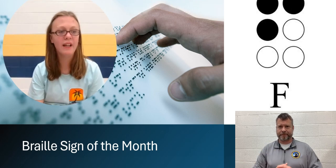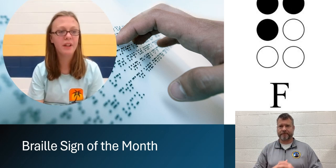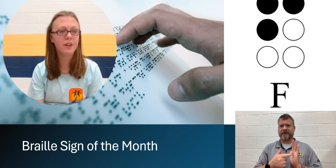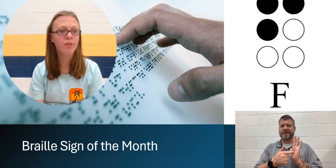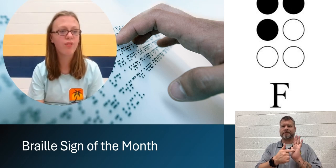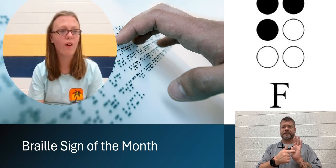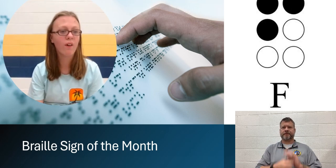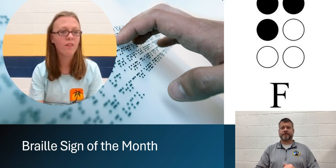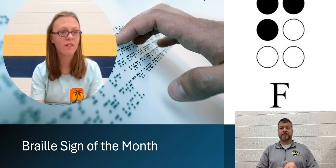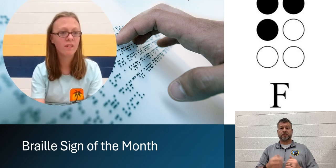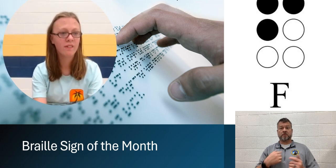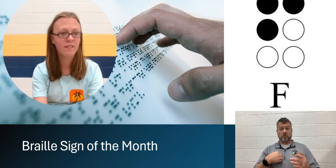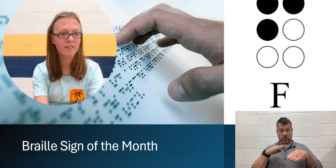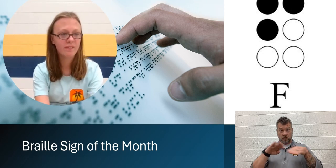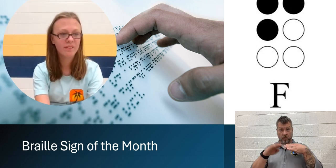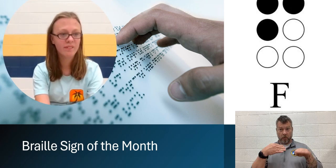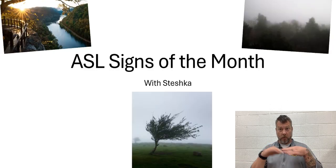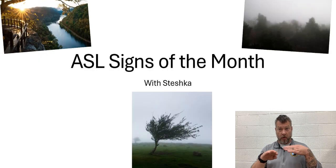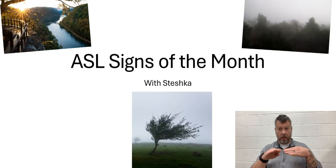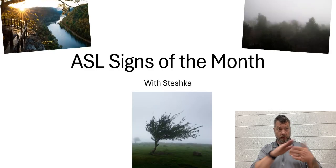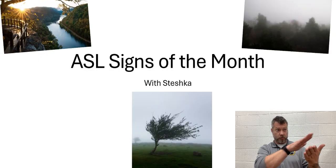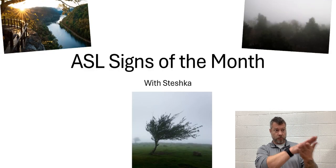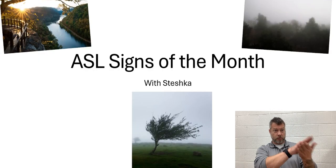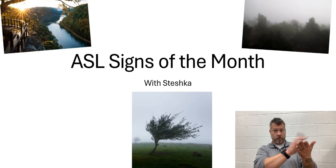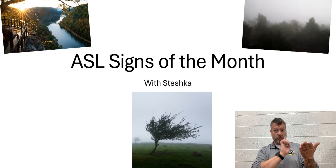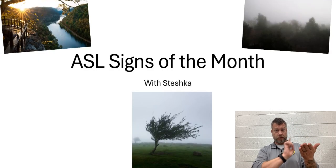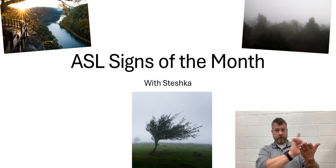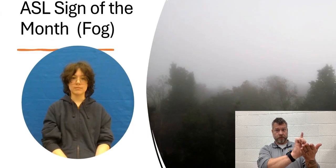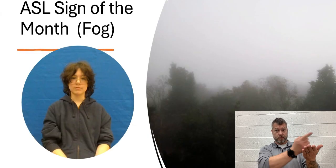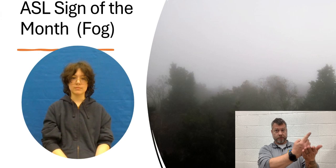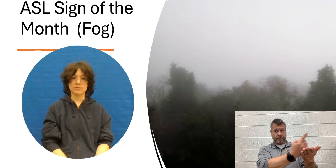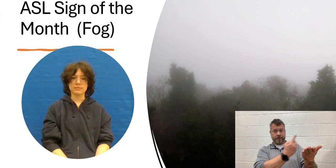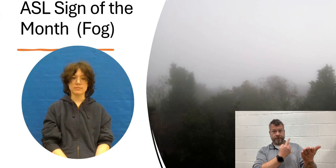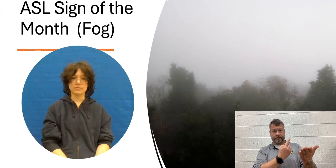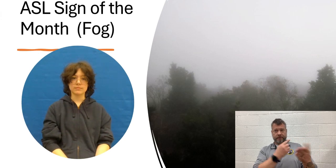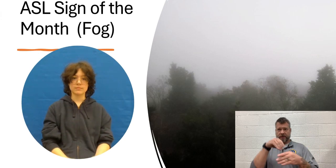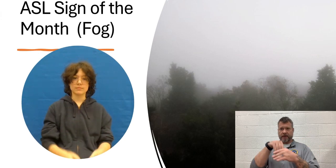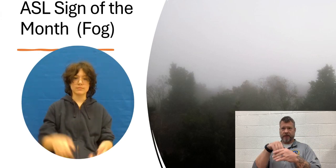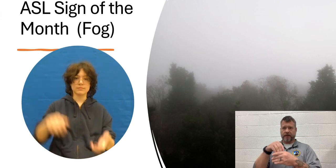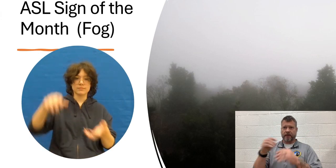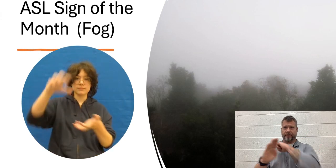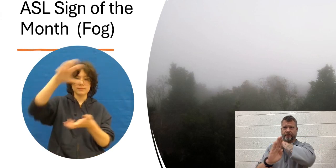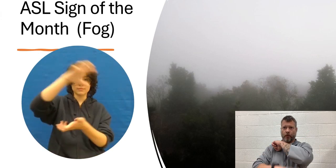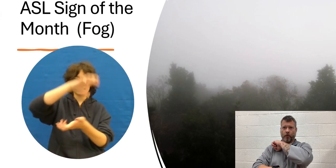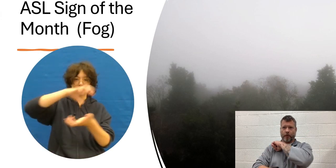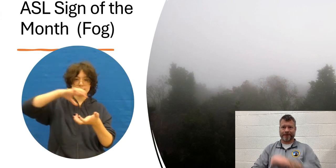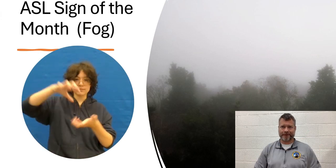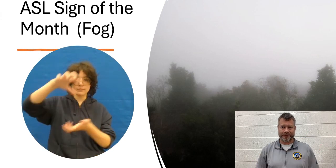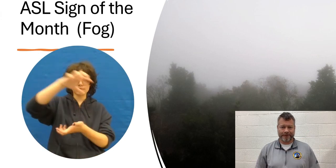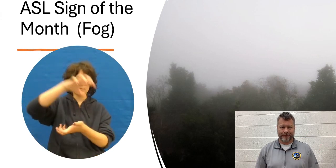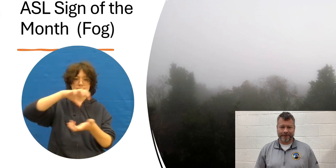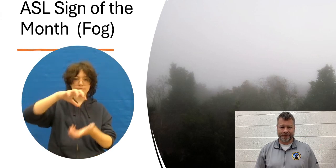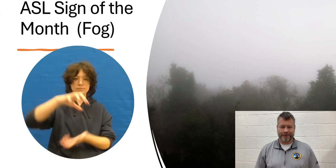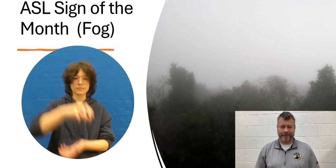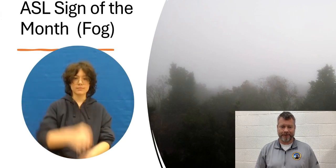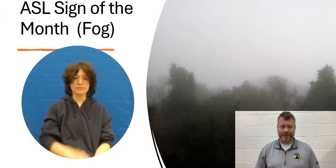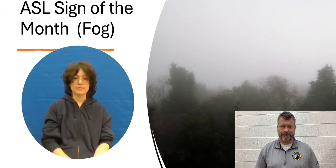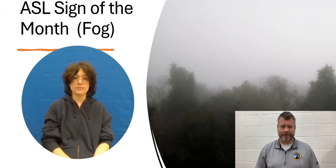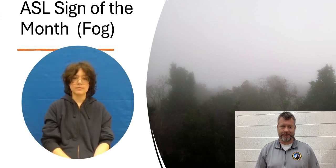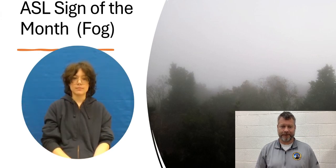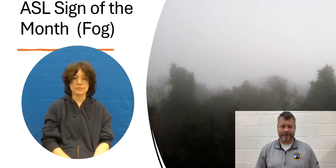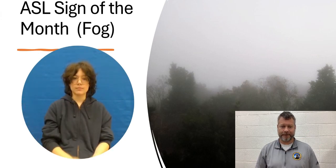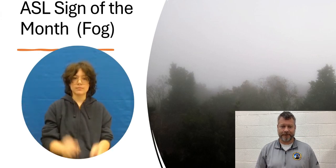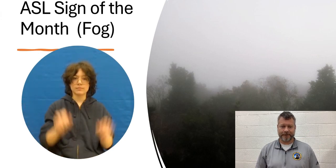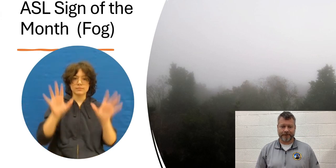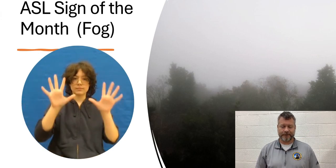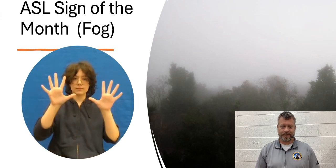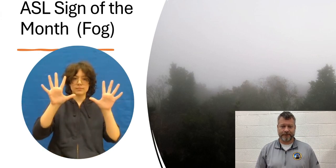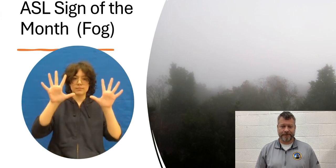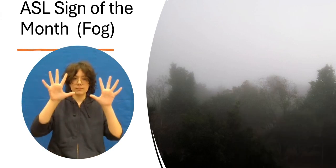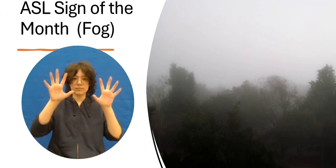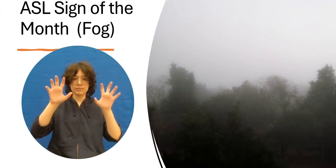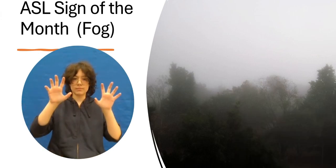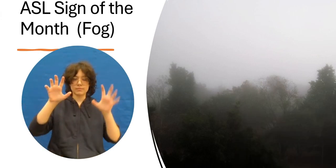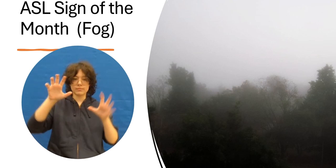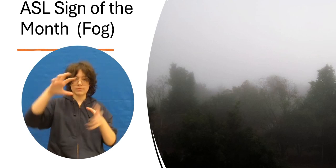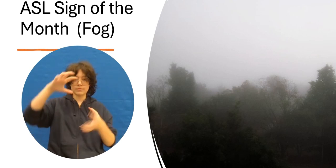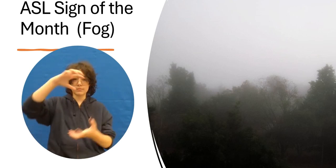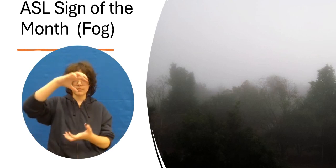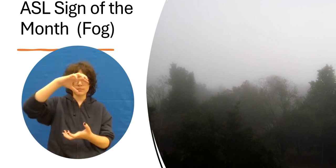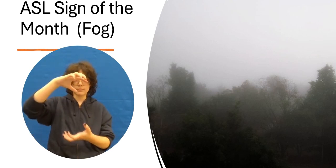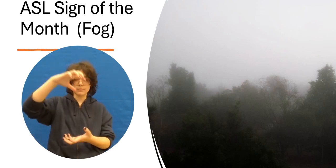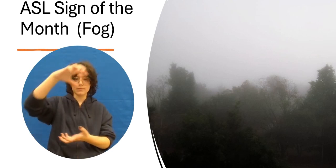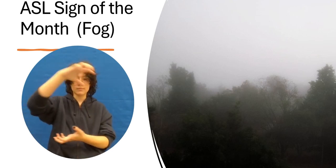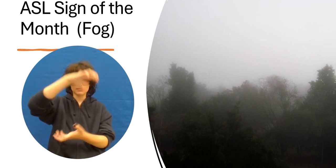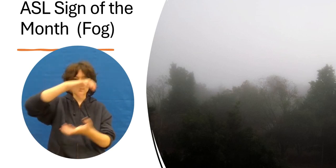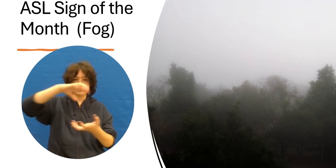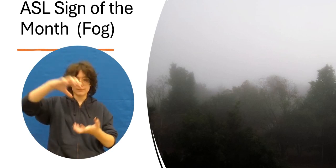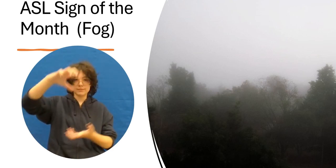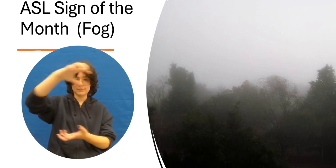fall." "Fog" this is how you sign fog both hands are in clawed five-hand shapes one facing